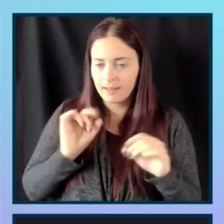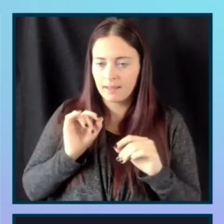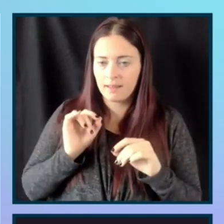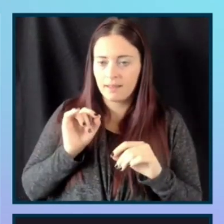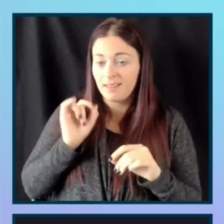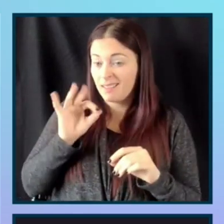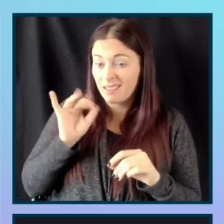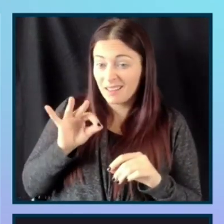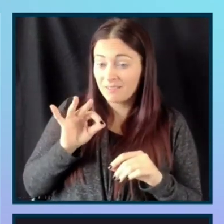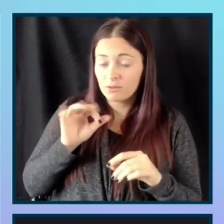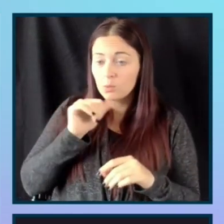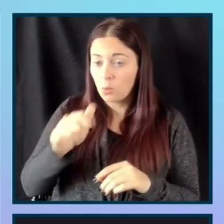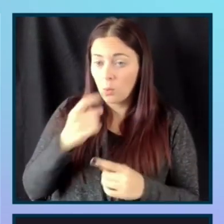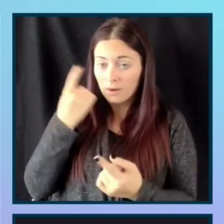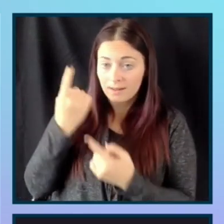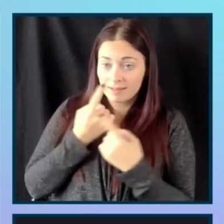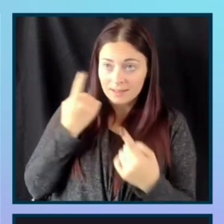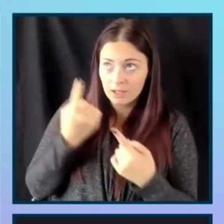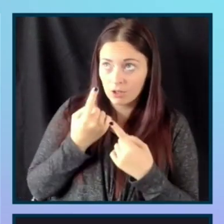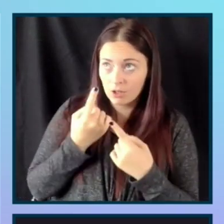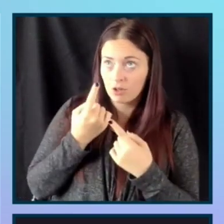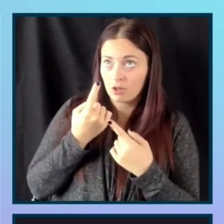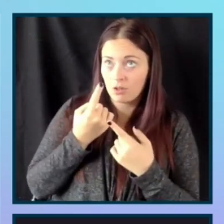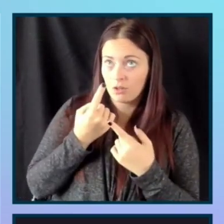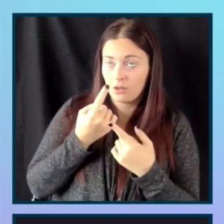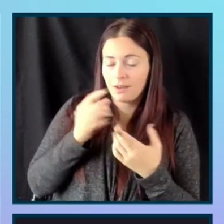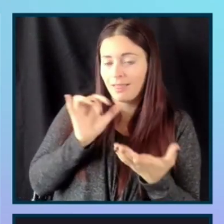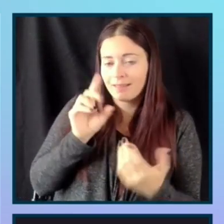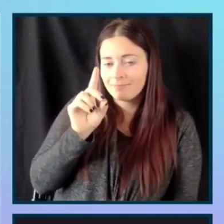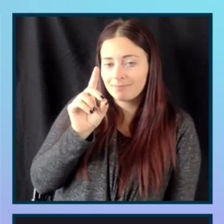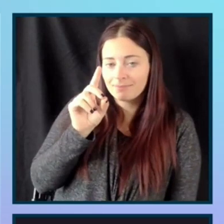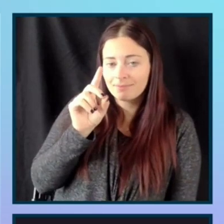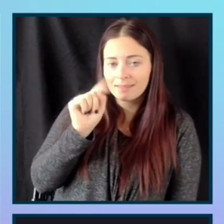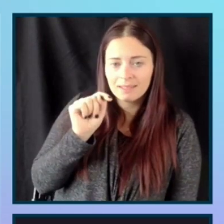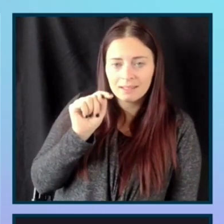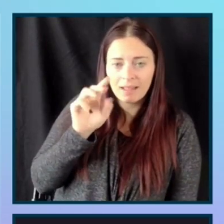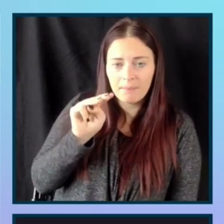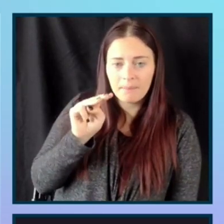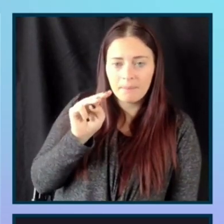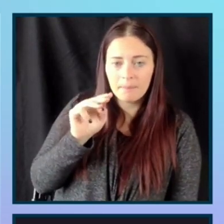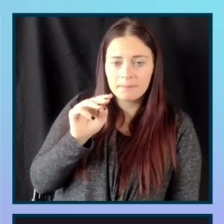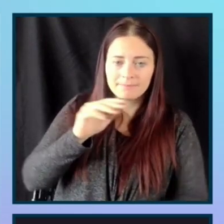So consider within say the GTM platform or within whichever A/B testing tool,